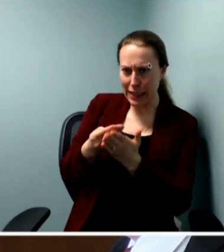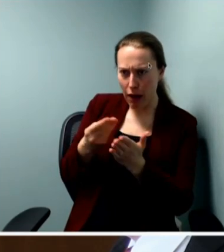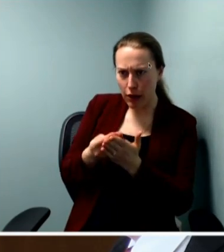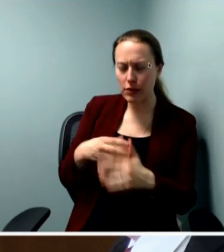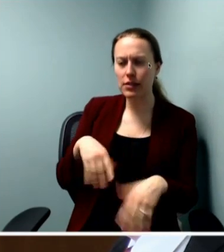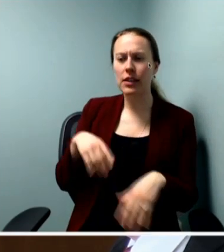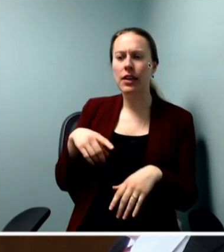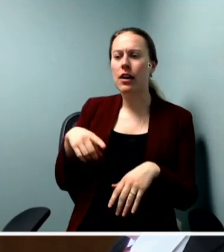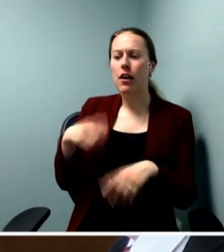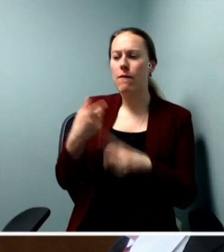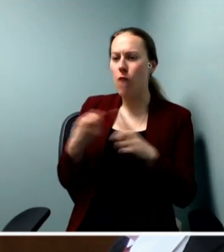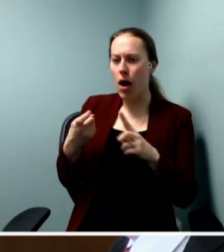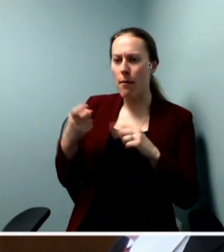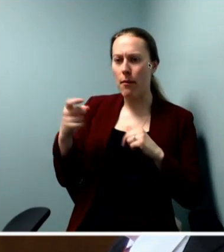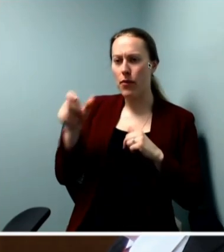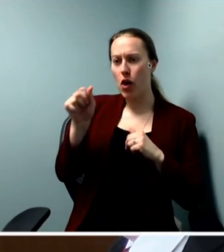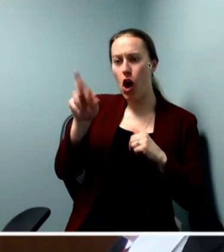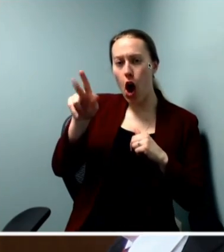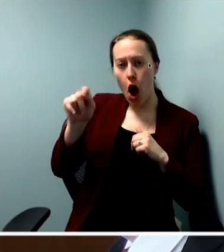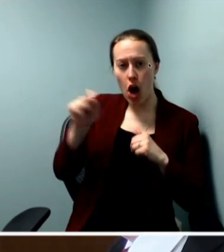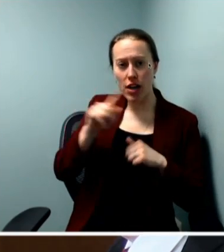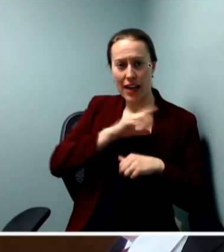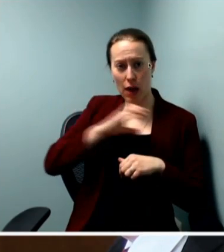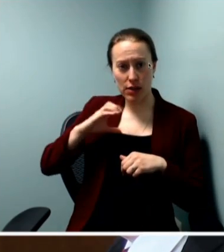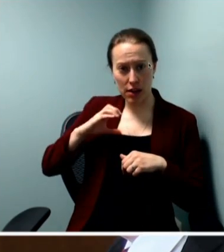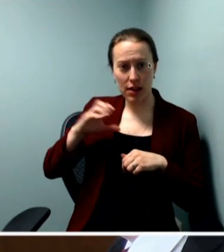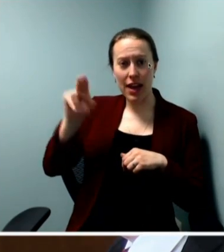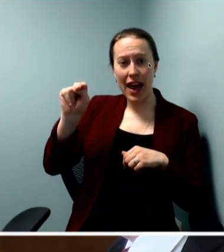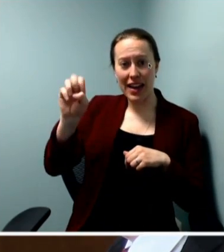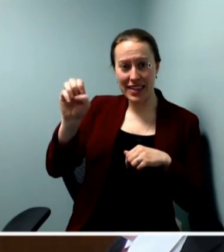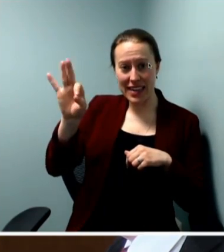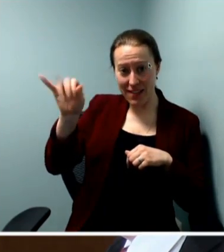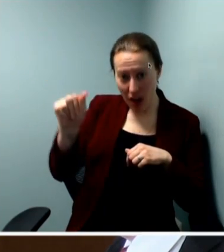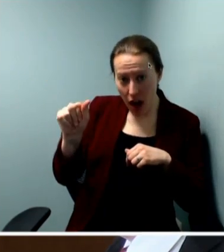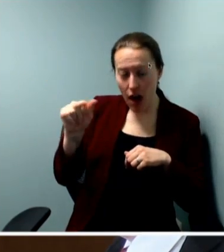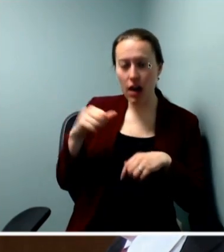They should not receive money from Grants for the Arts in San Francisco.